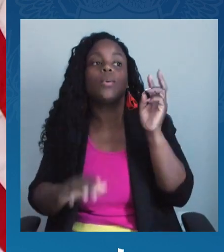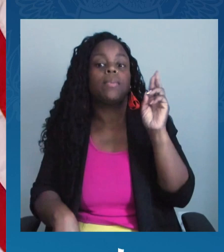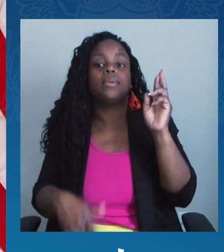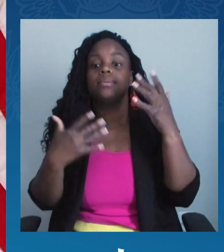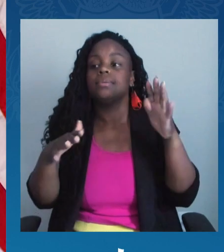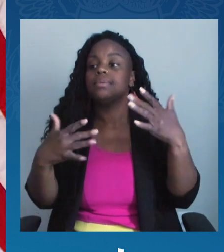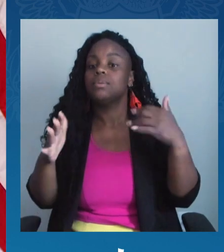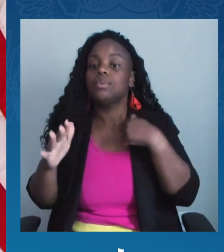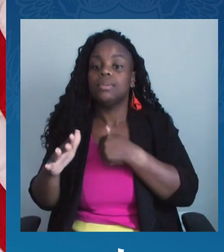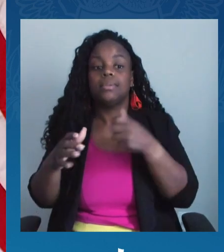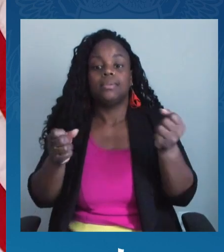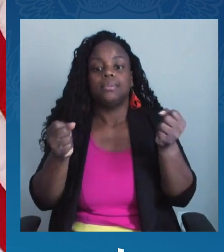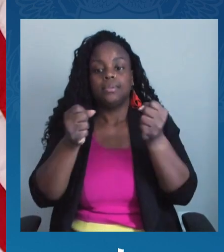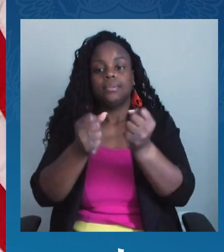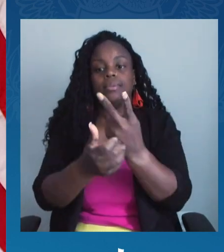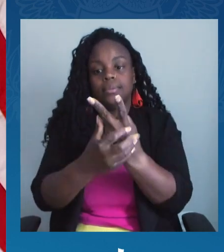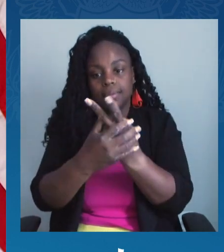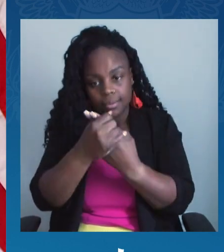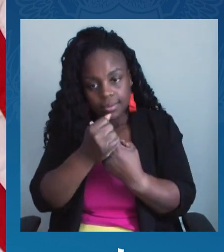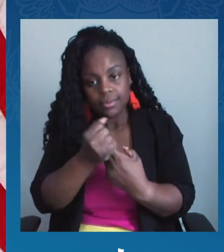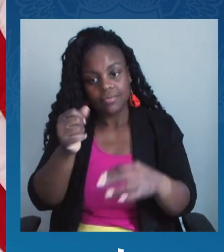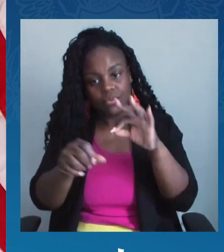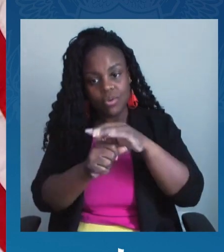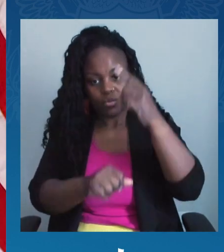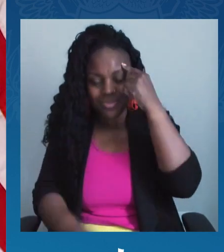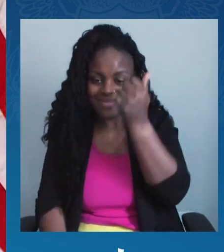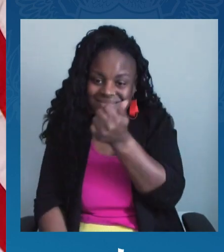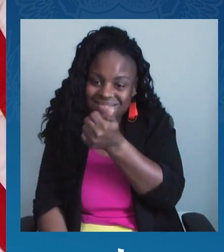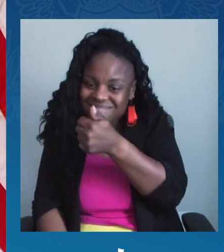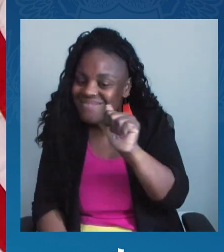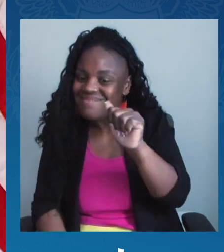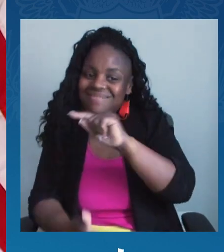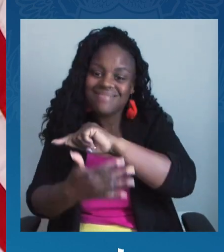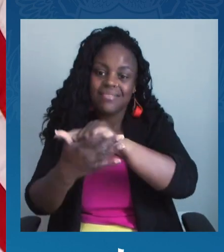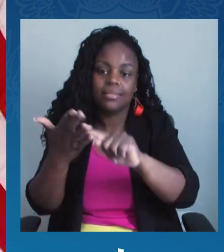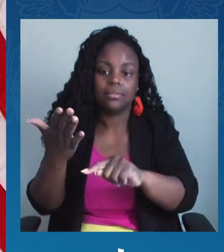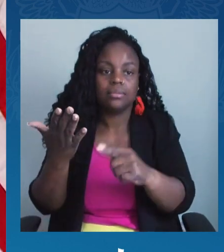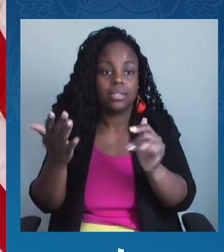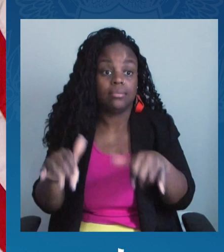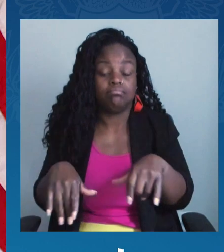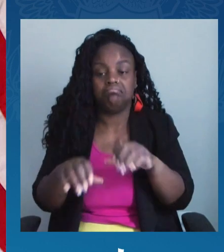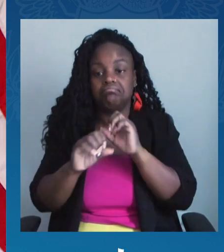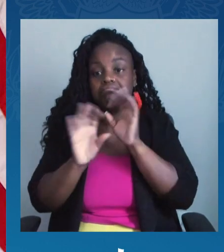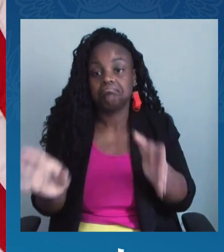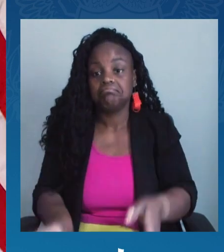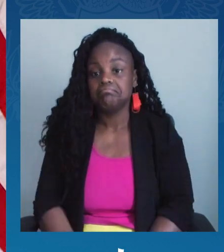Senate voted for any of that. So people got what they wanted.